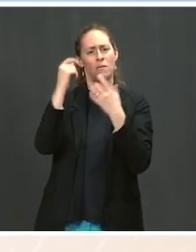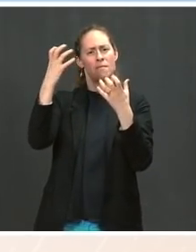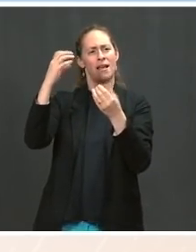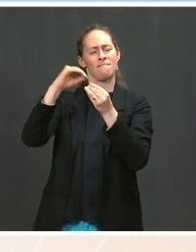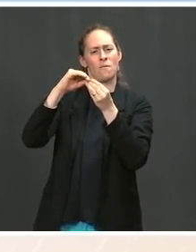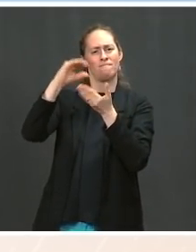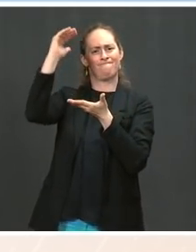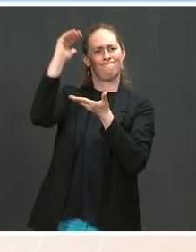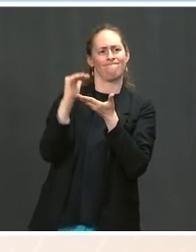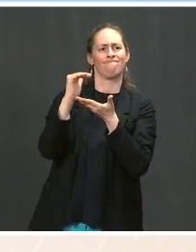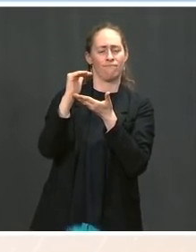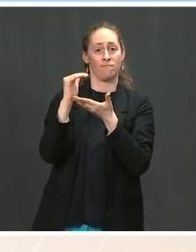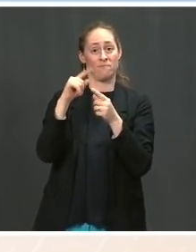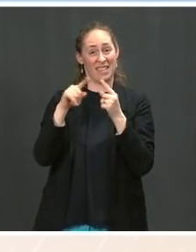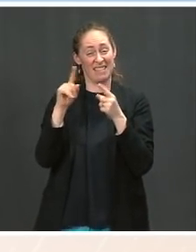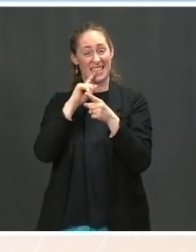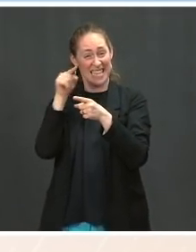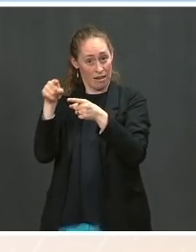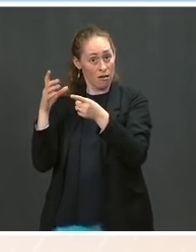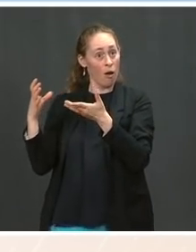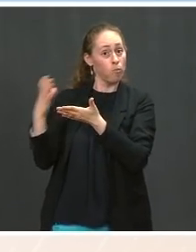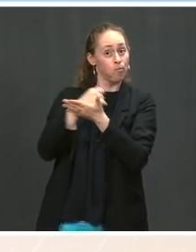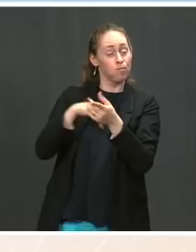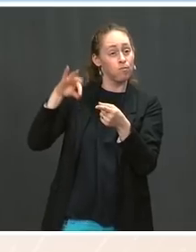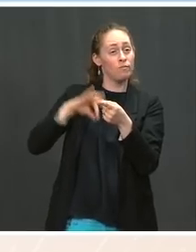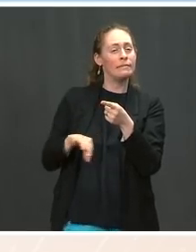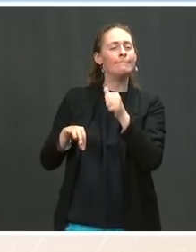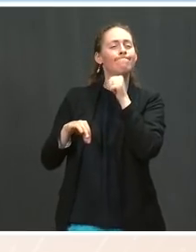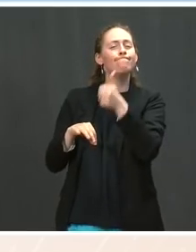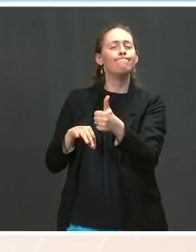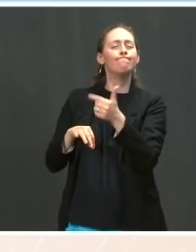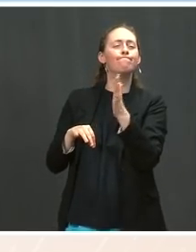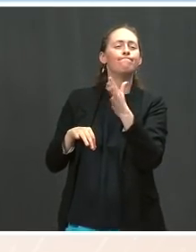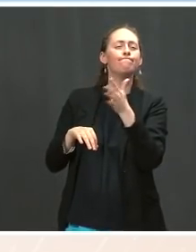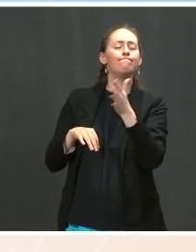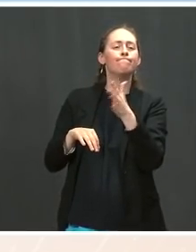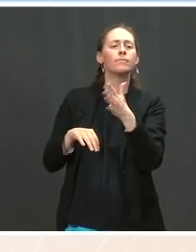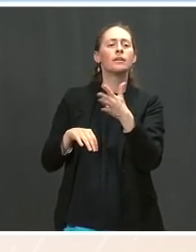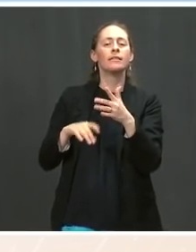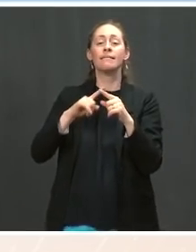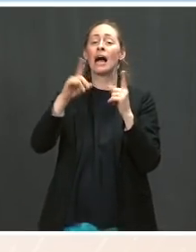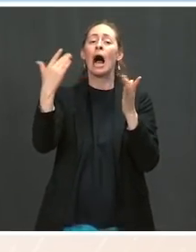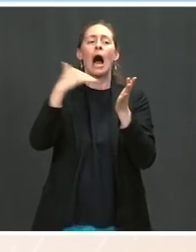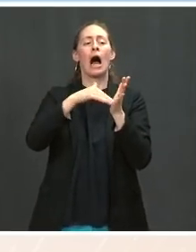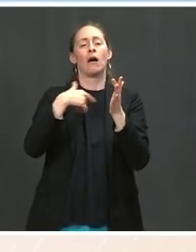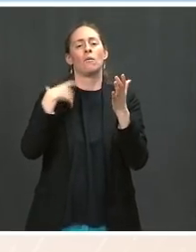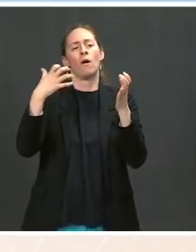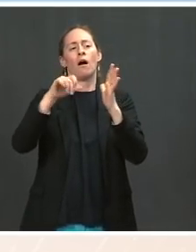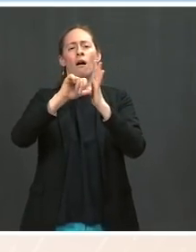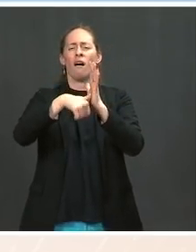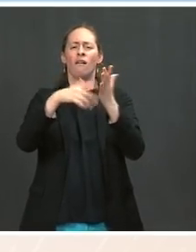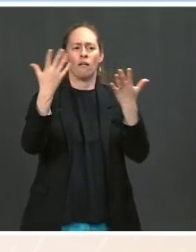so they may come with proposals and ideas on that as well. But we're certainly happy to hear more from them on the impact and why they think